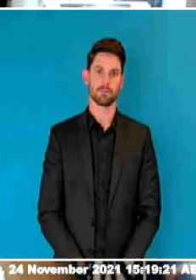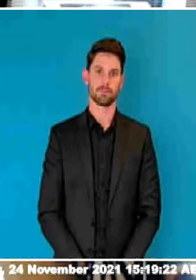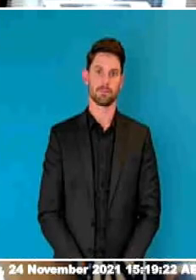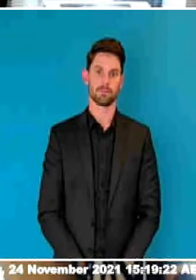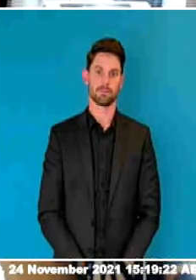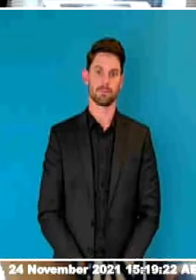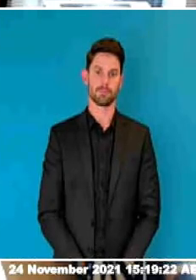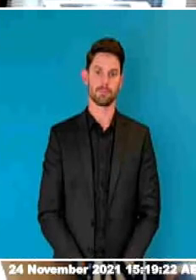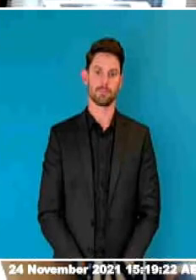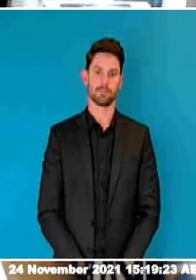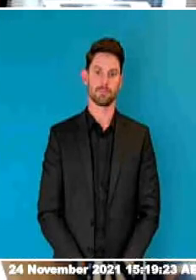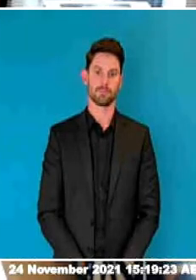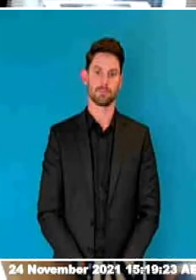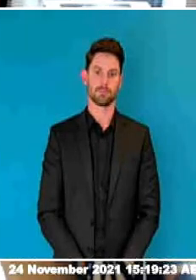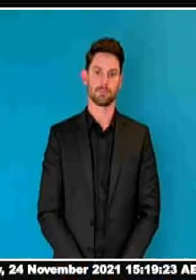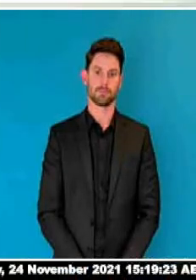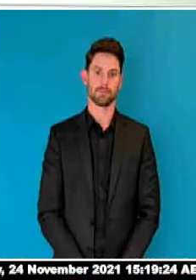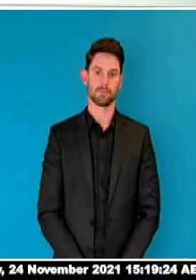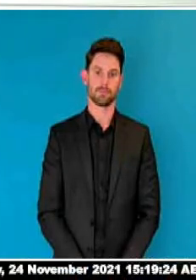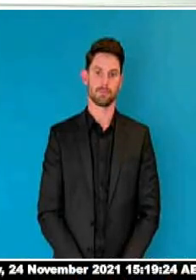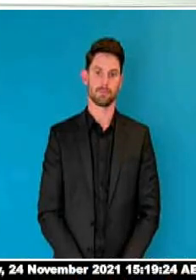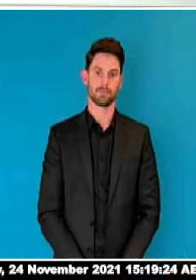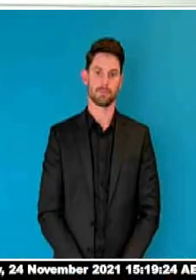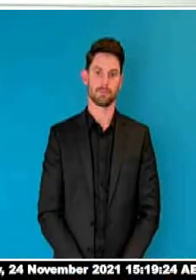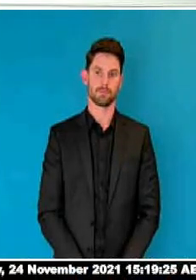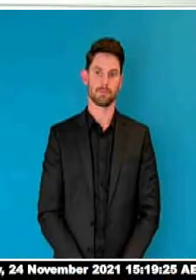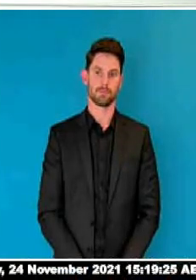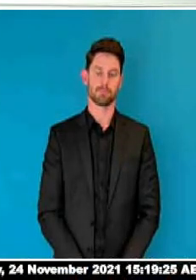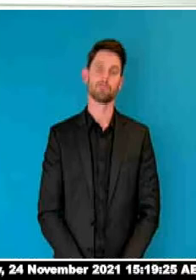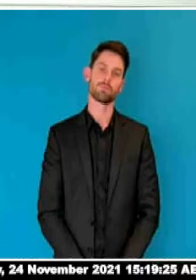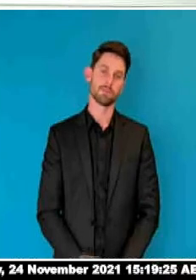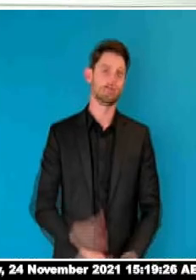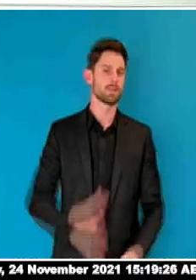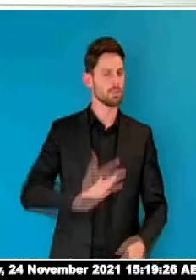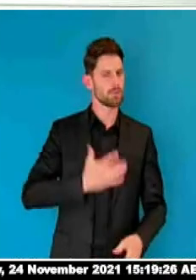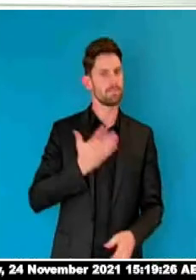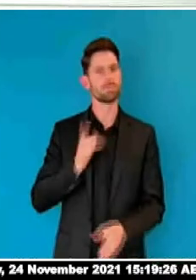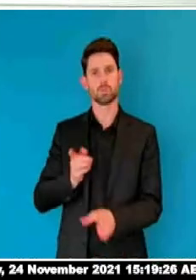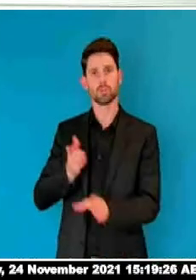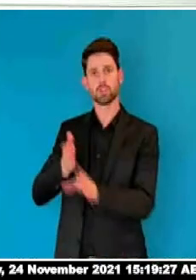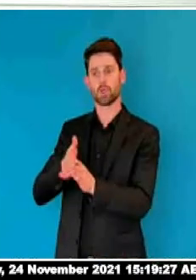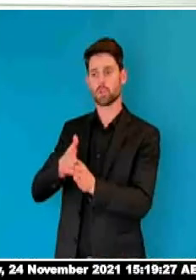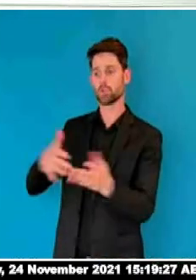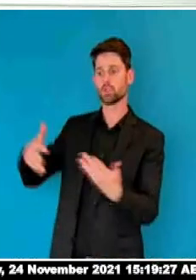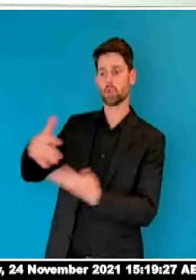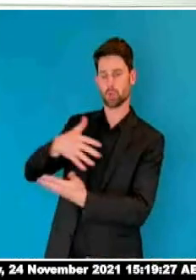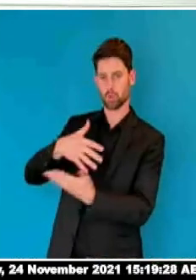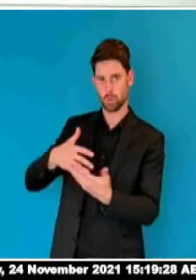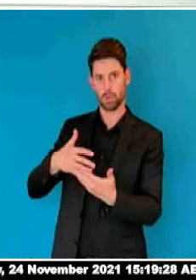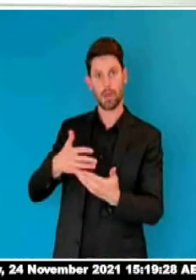using the example of psychosocial, the way that we categorise it here in SafeÂ Work